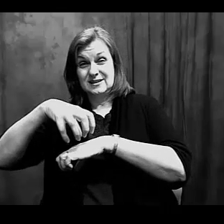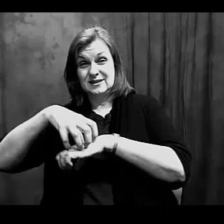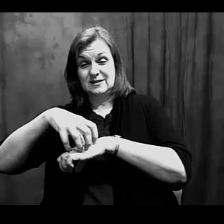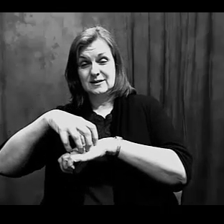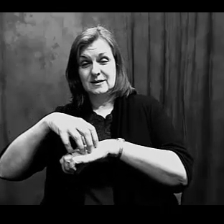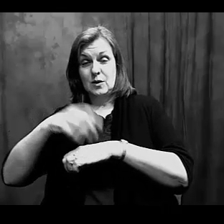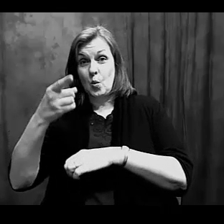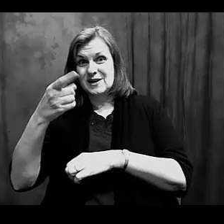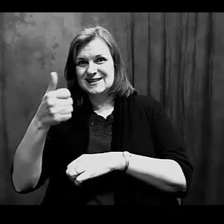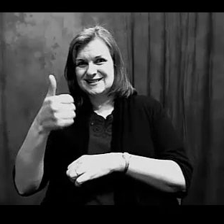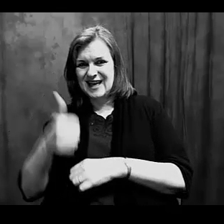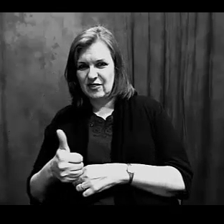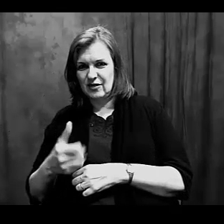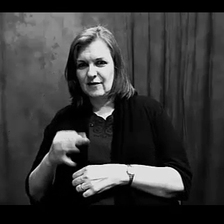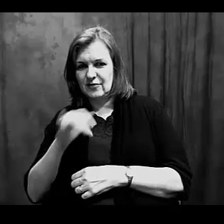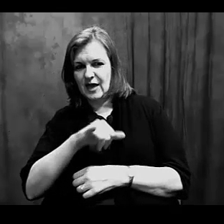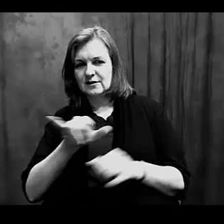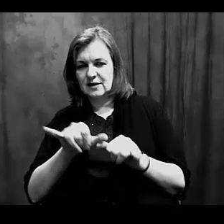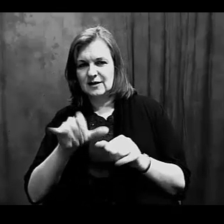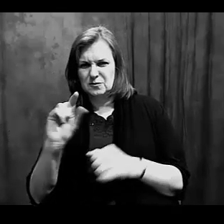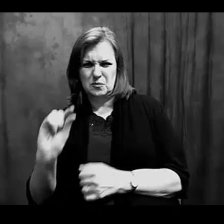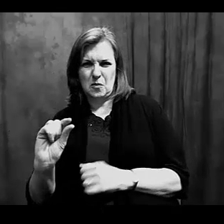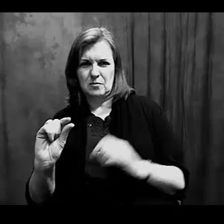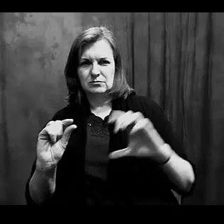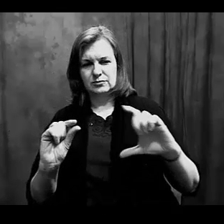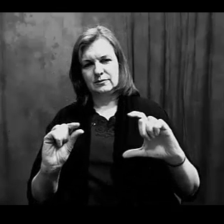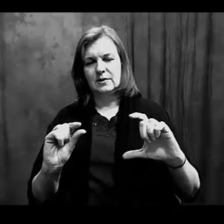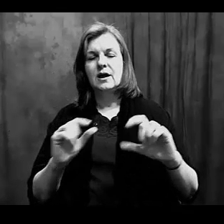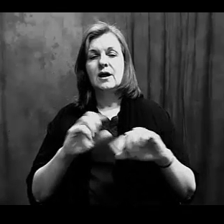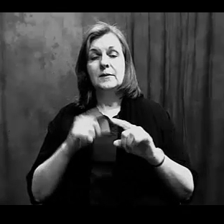viruses that we talked about before are about a 10th of that size